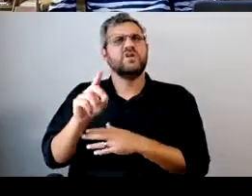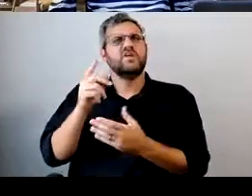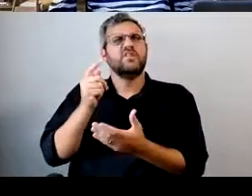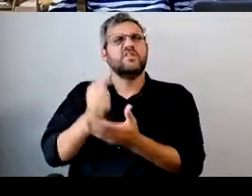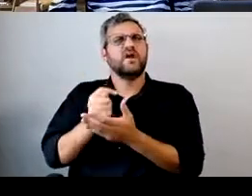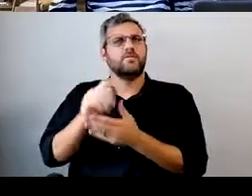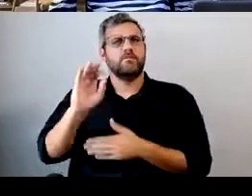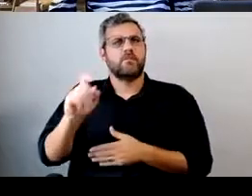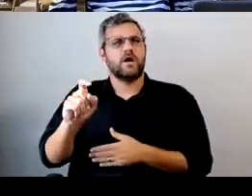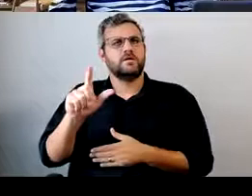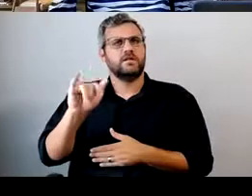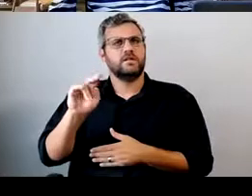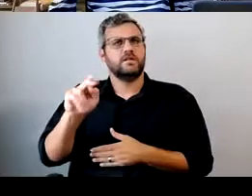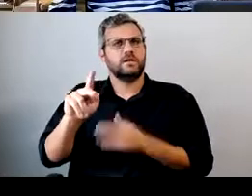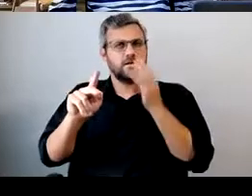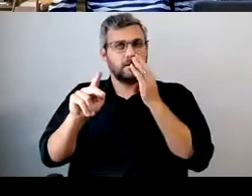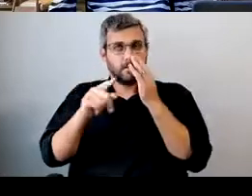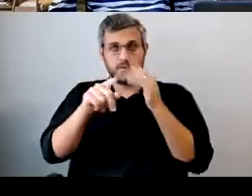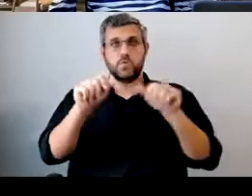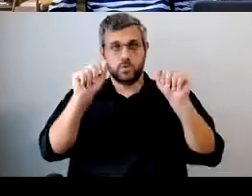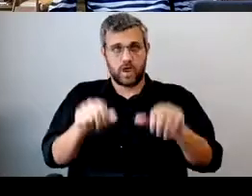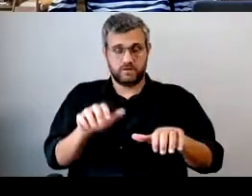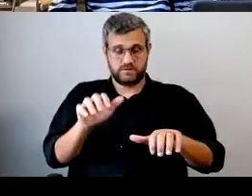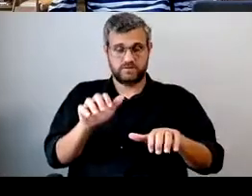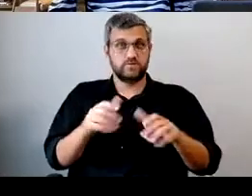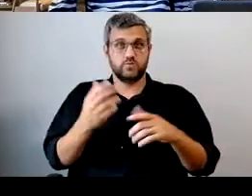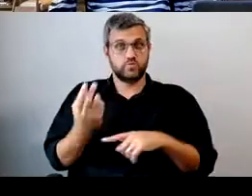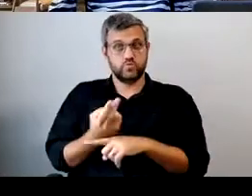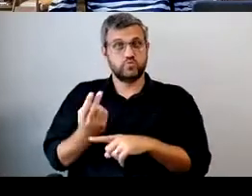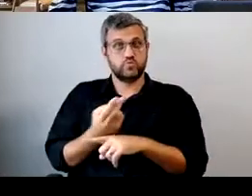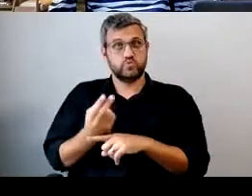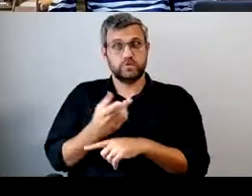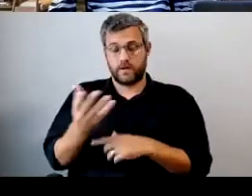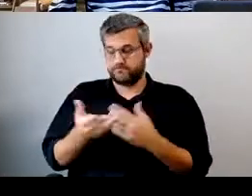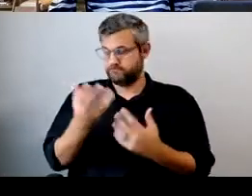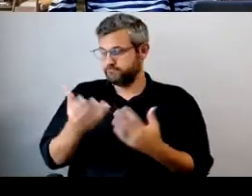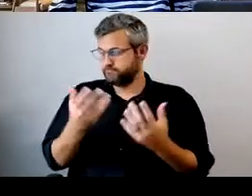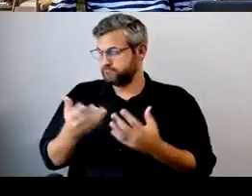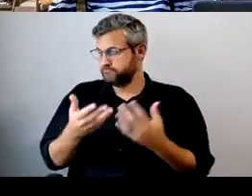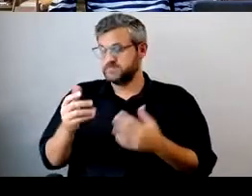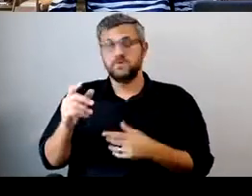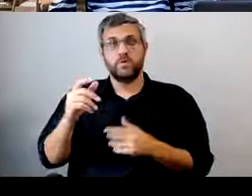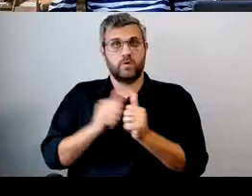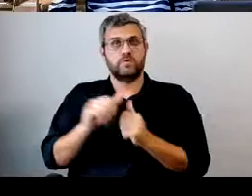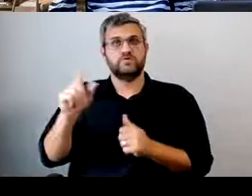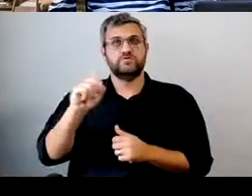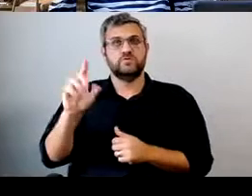And you can actually type it in, you can use them in Zoom chats as well I have found.